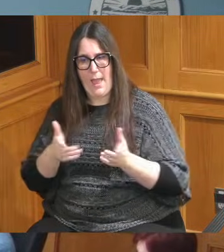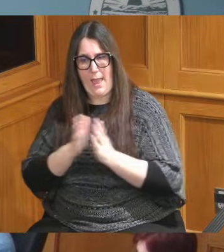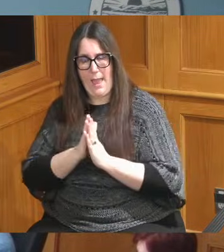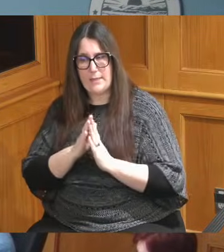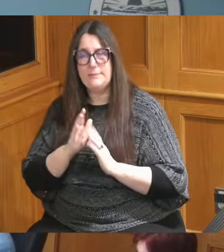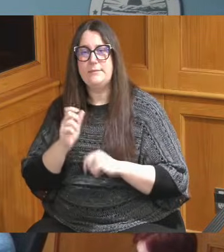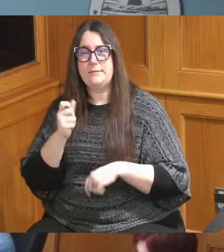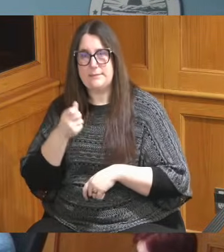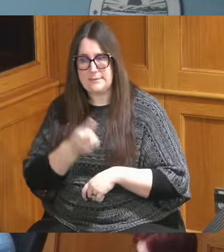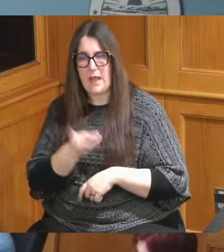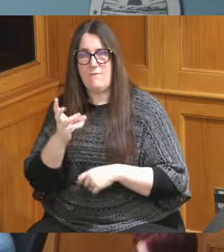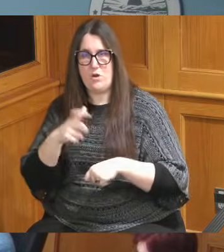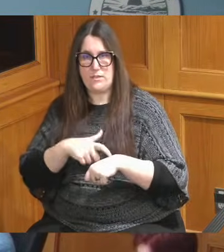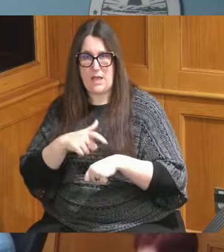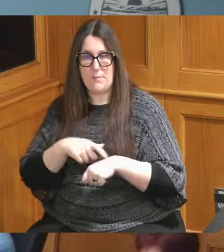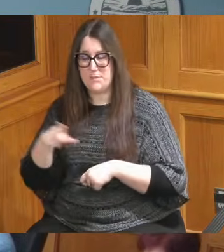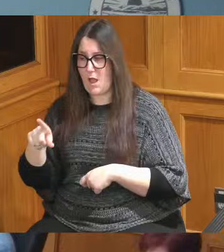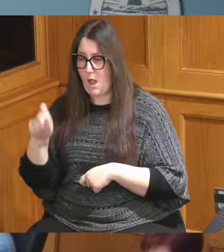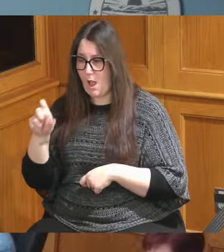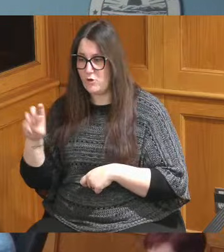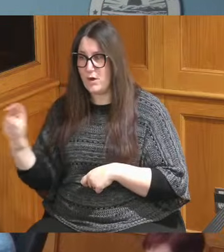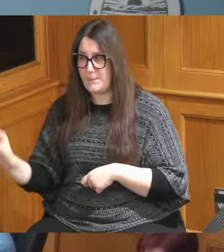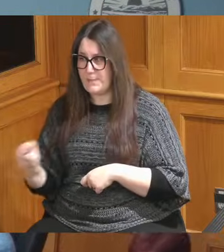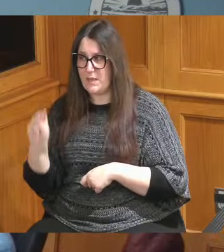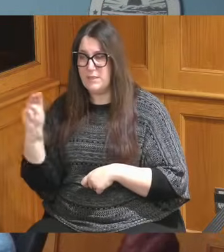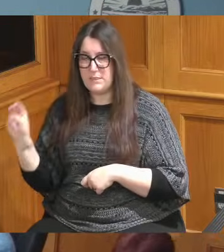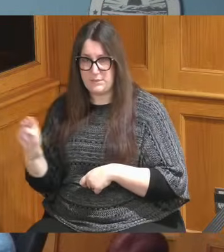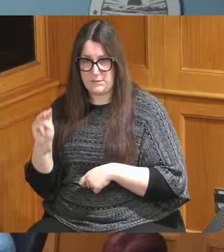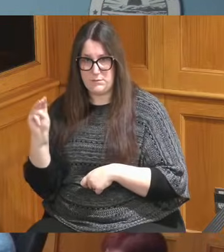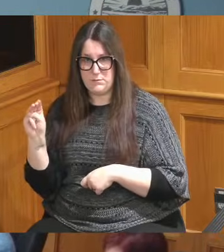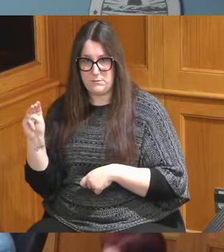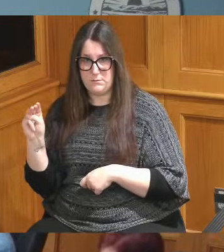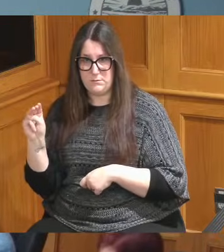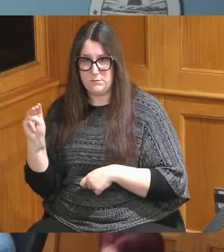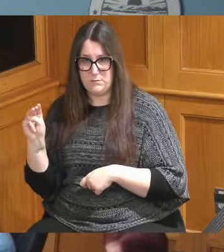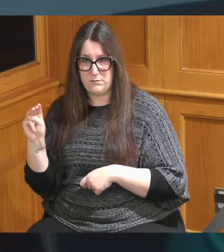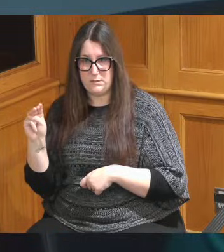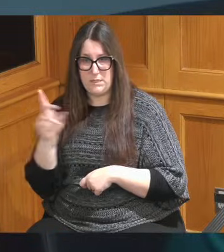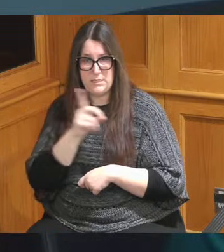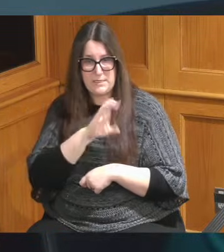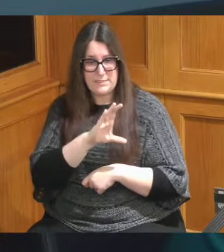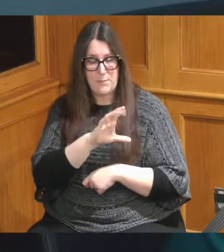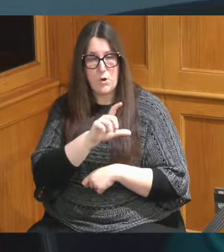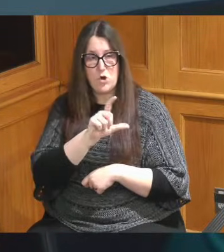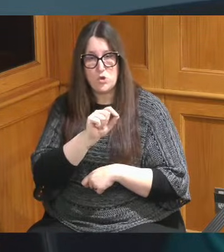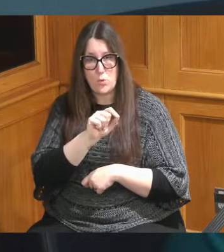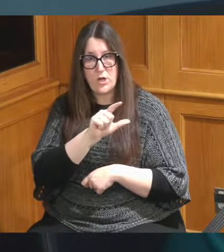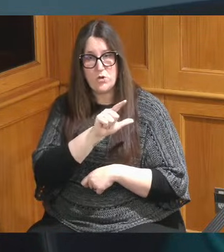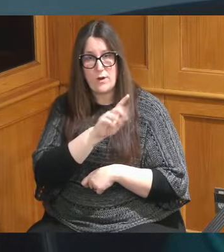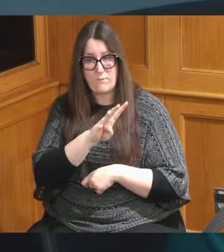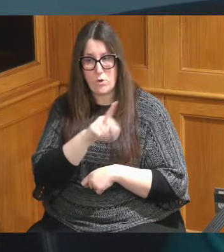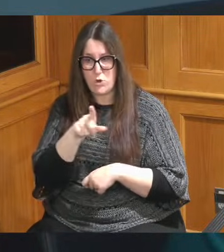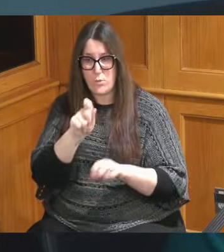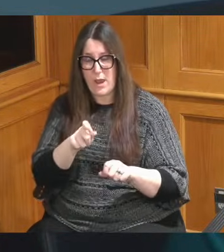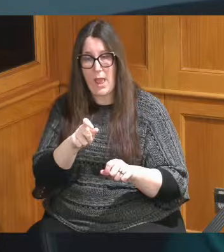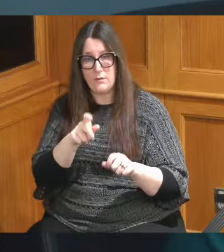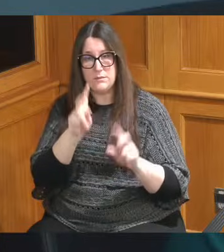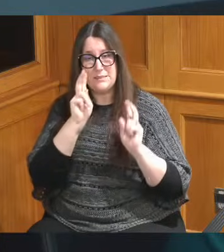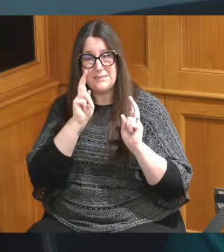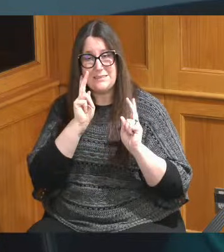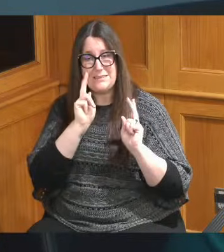how did we go from a hund00 million in reserve December of 2024? You can pull the tape. $100